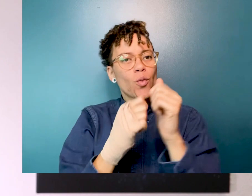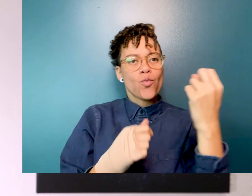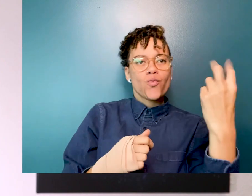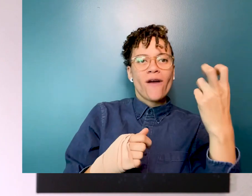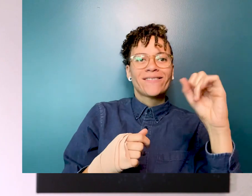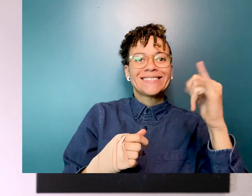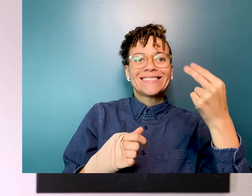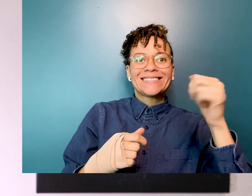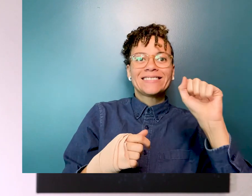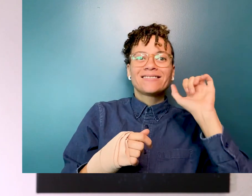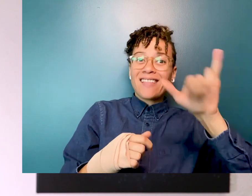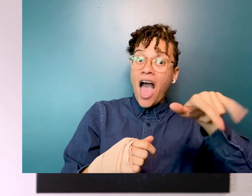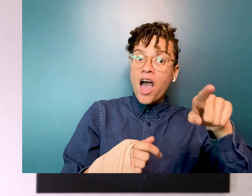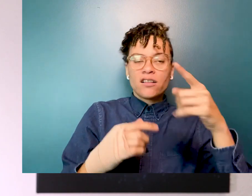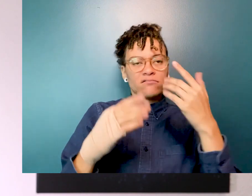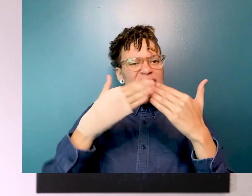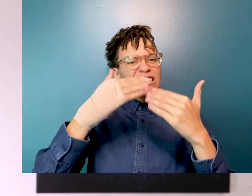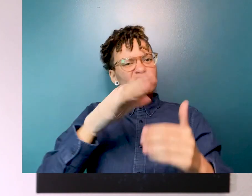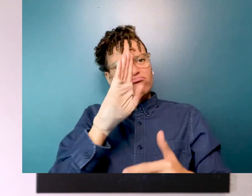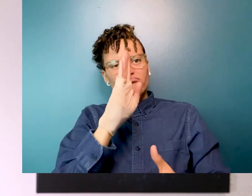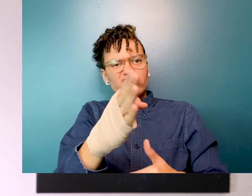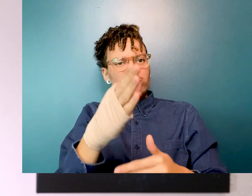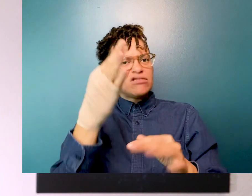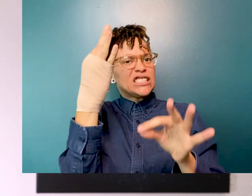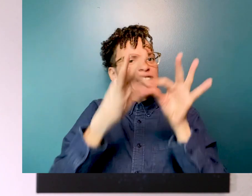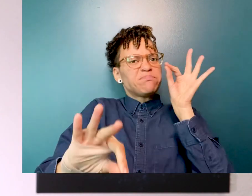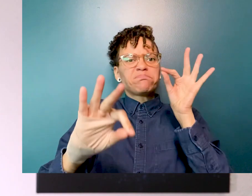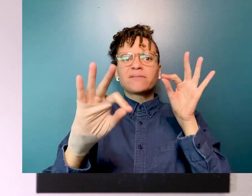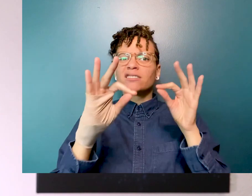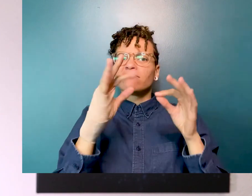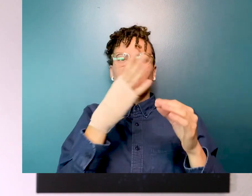It's because the 12 houses were originally meant to coincide with the 12 signs of the